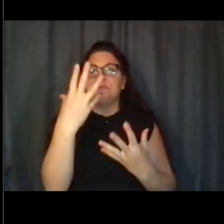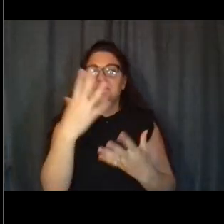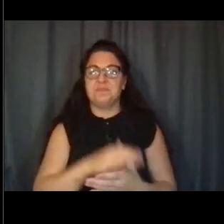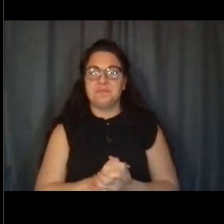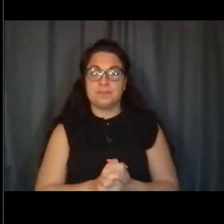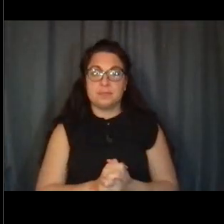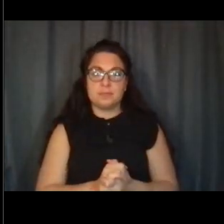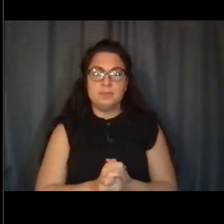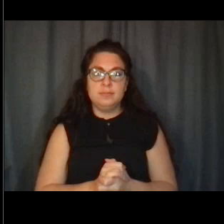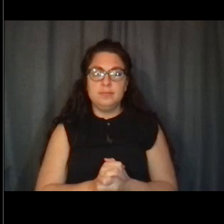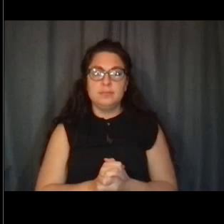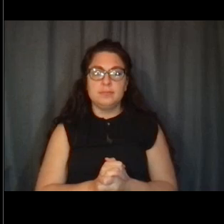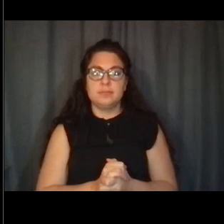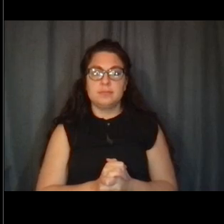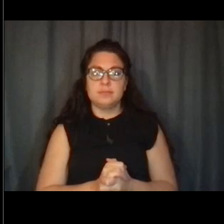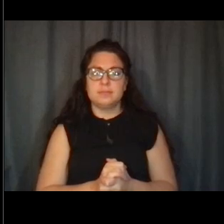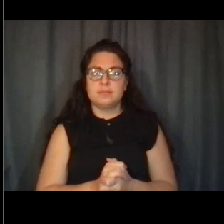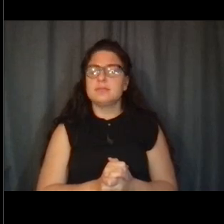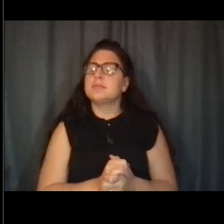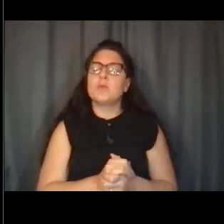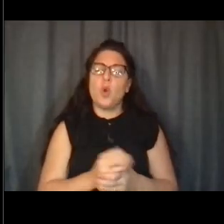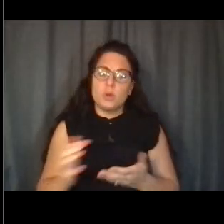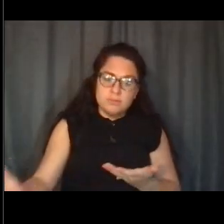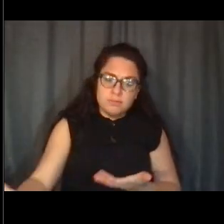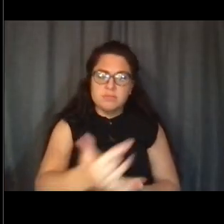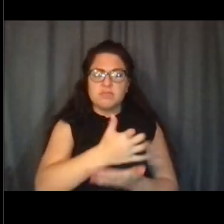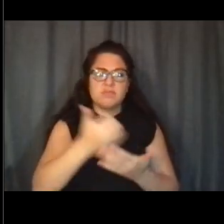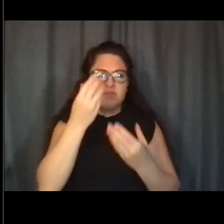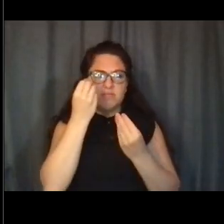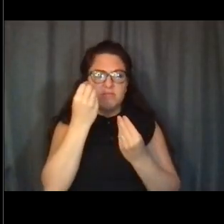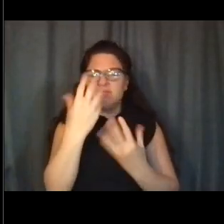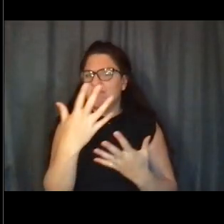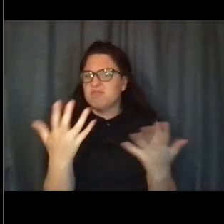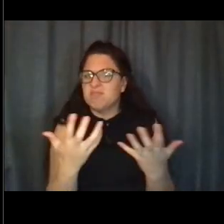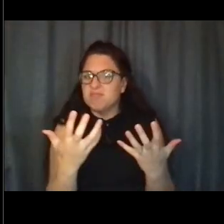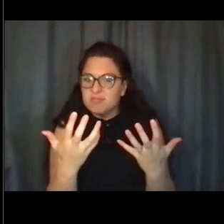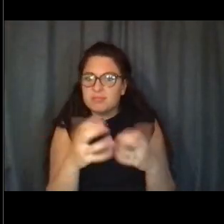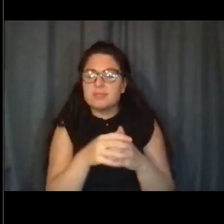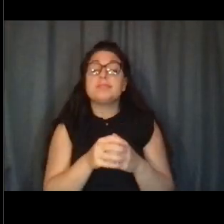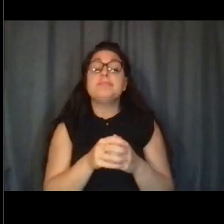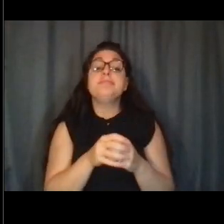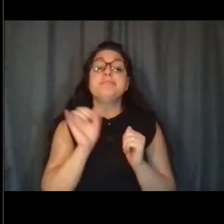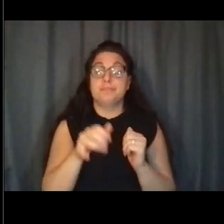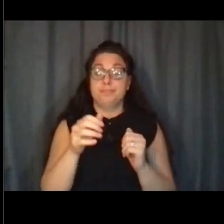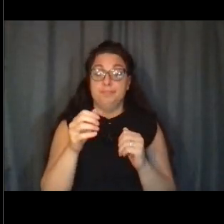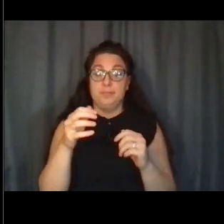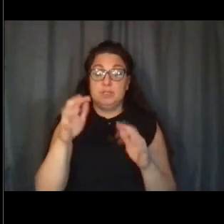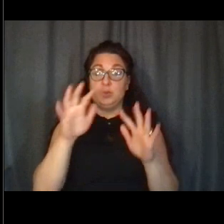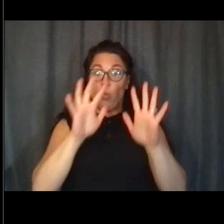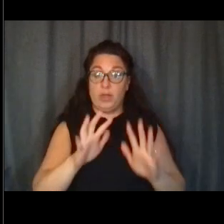But what kind of information does that give us? You know, as that weather balloon goes up, one of the things that it calculates is something called precipitable water.